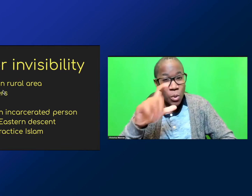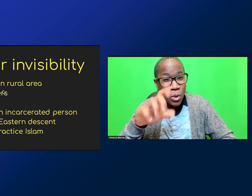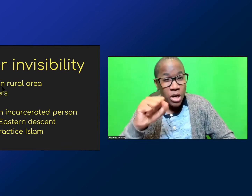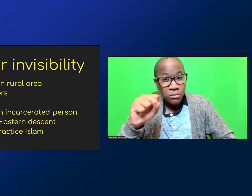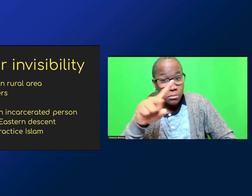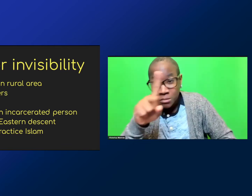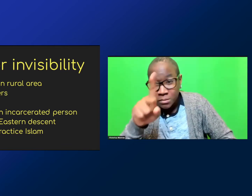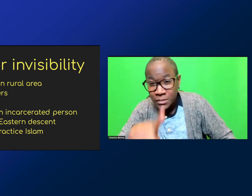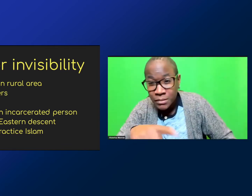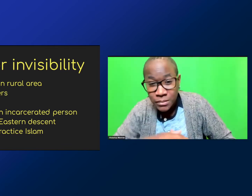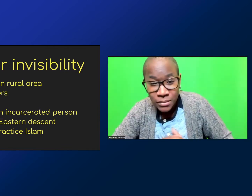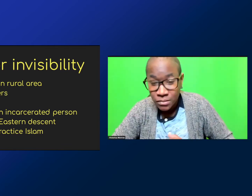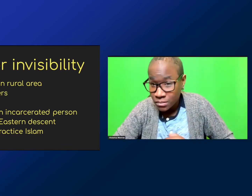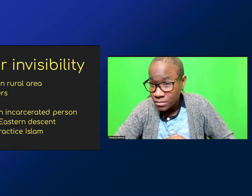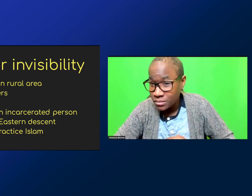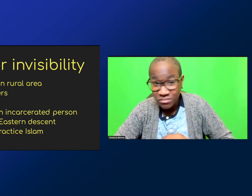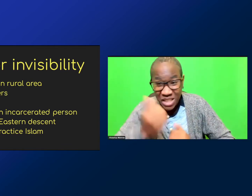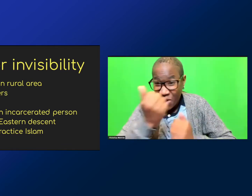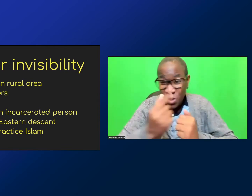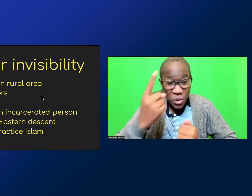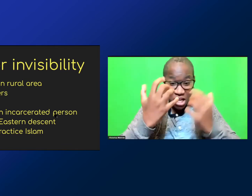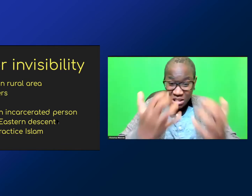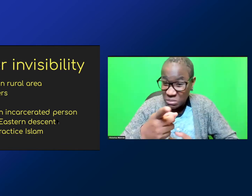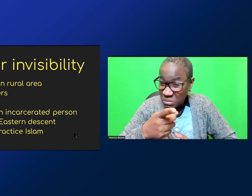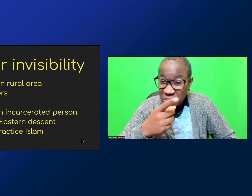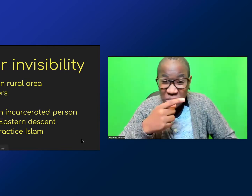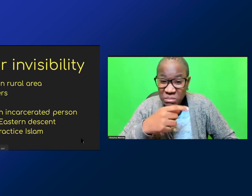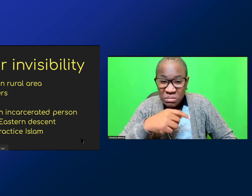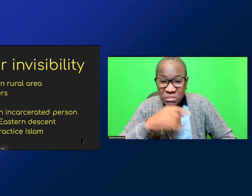able to think of a children's book that focuses on this topic even though it's a very common